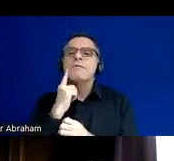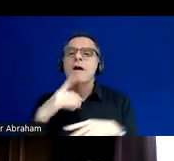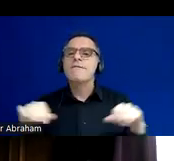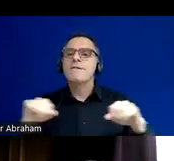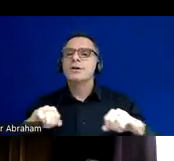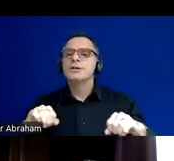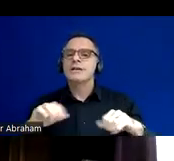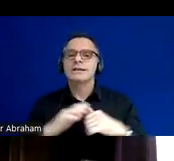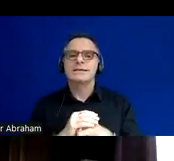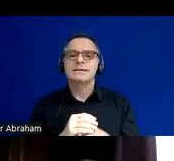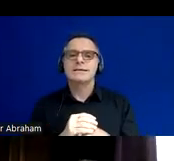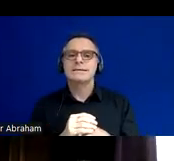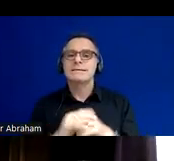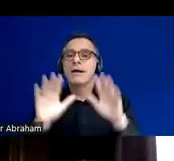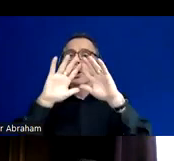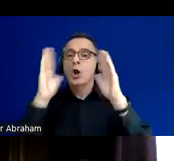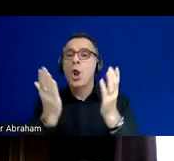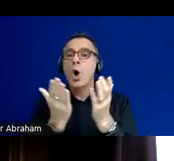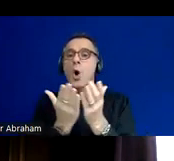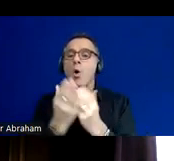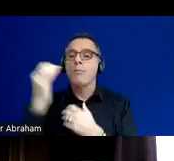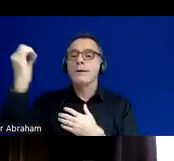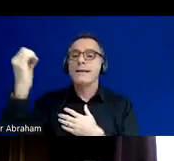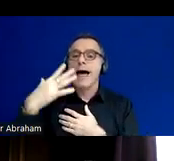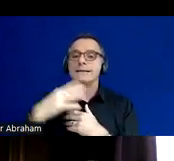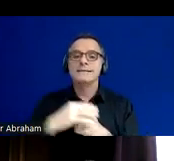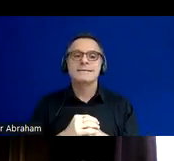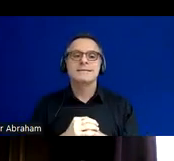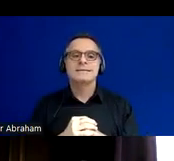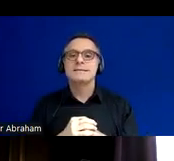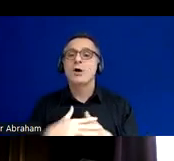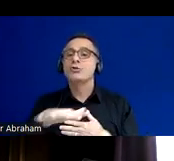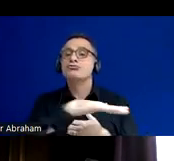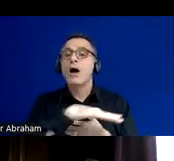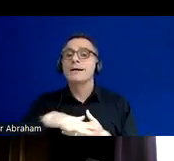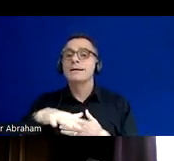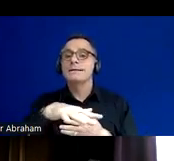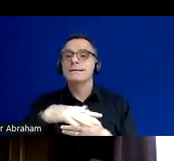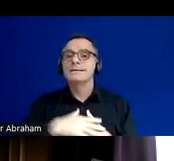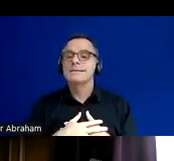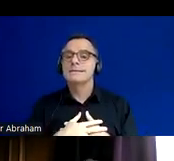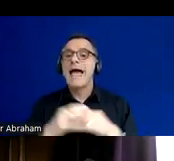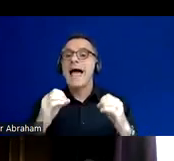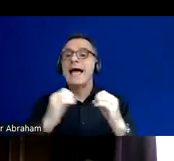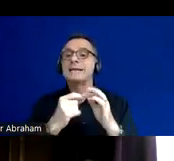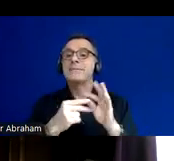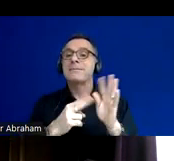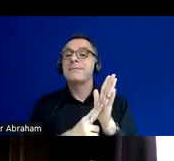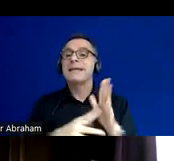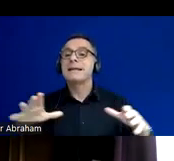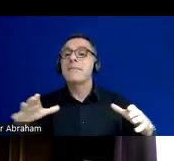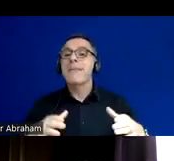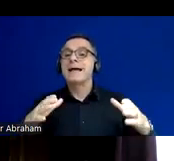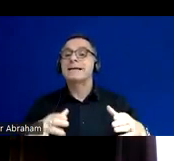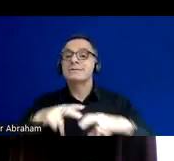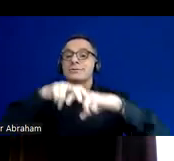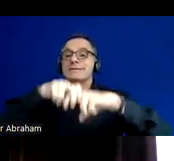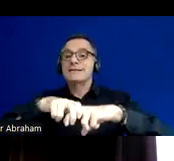globe lights, the round rugs on the floor and bean bags which, yeah, I've had to use myself at times,